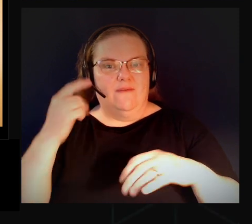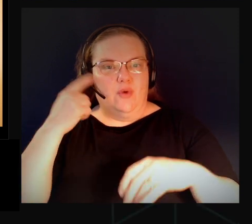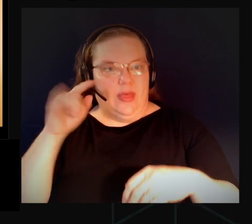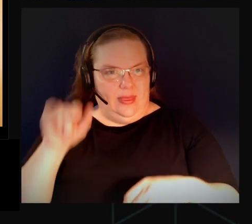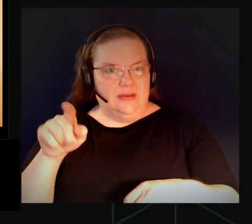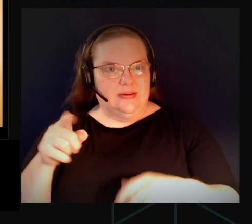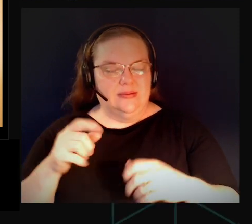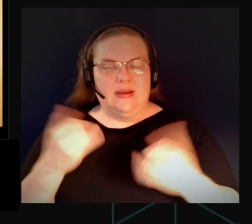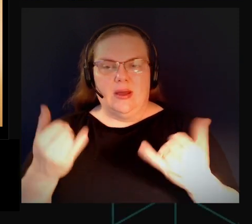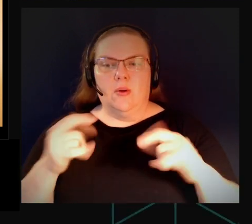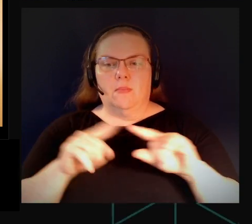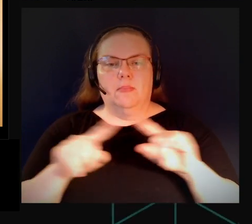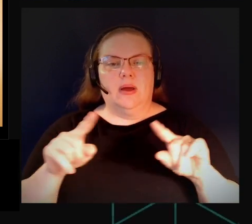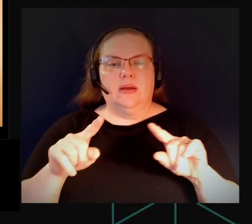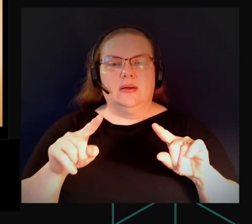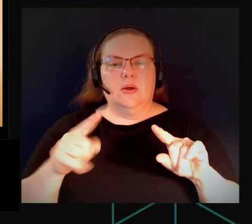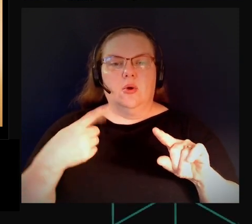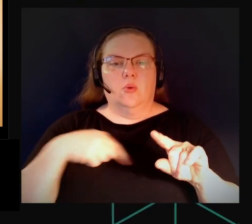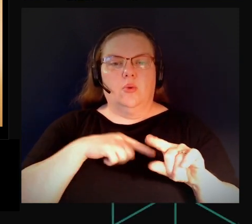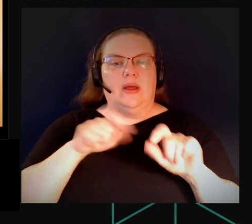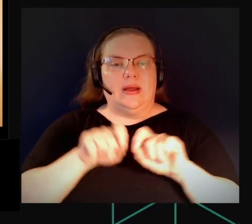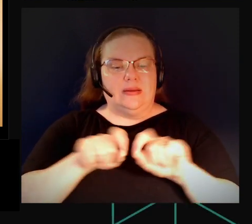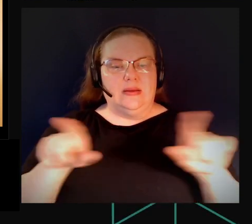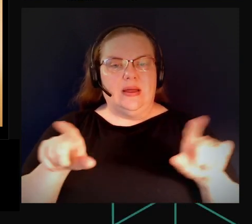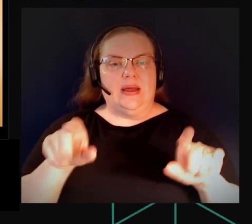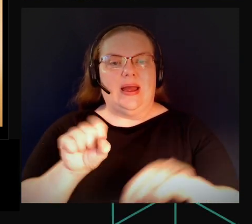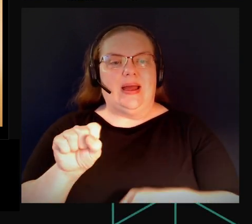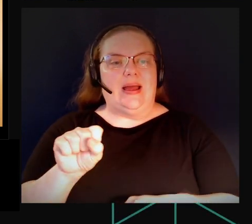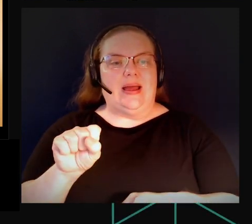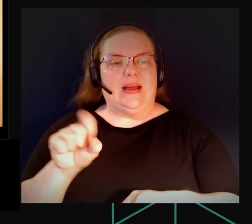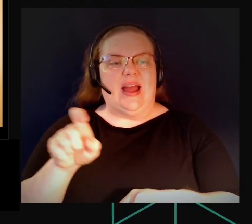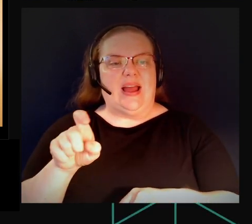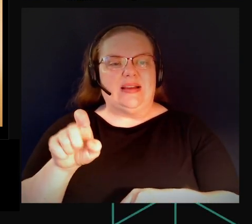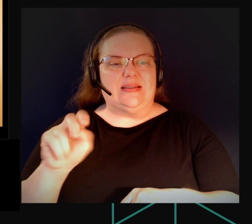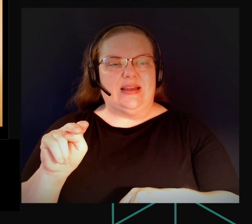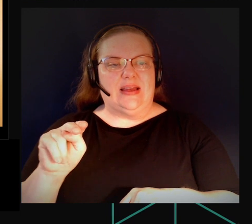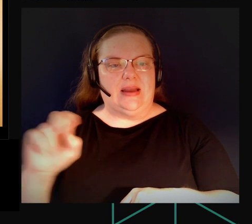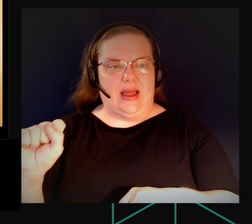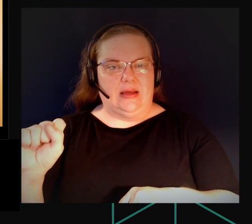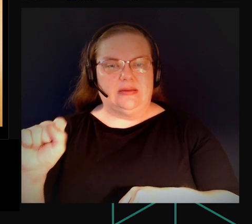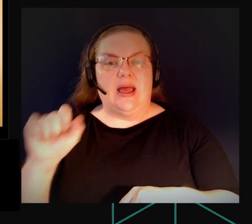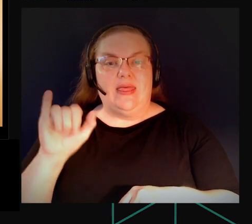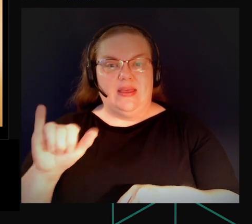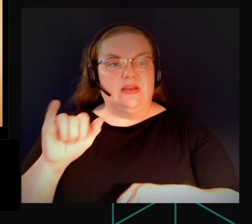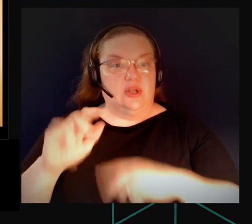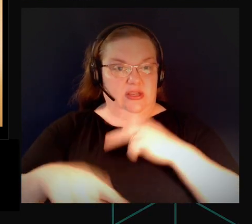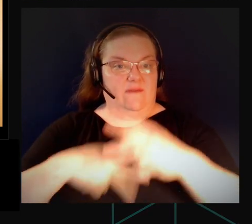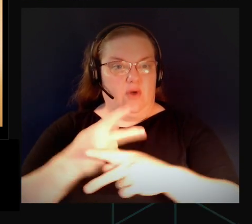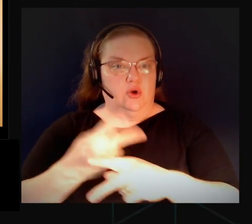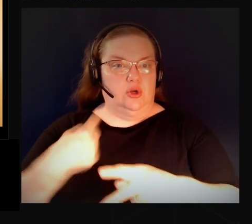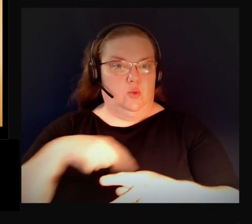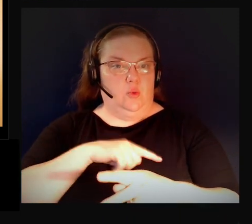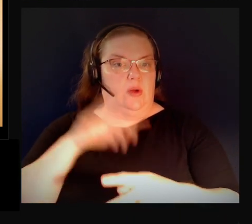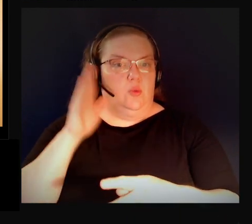with support for ray tracing on Xbox Series X and S. And this is the version we will be looking at over the next few minutes.